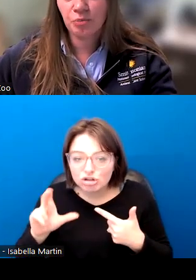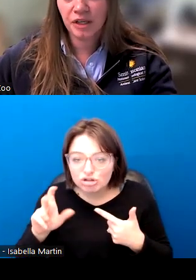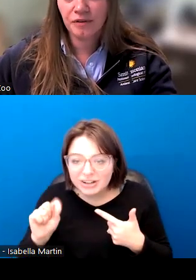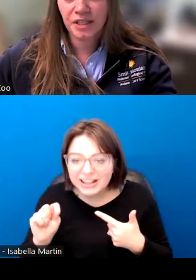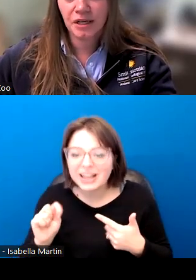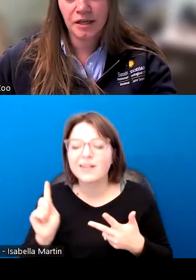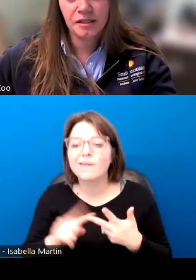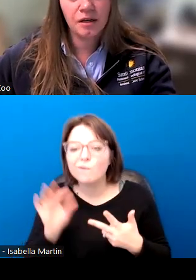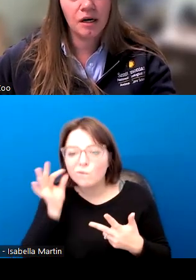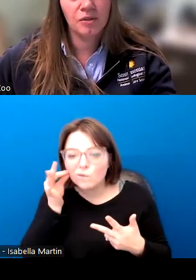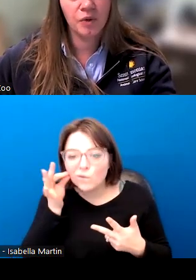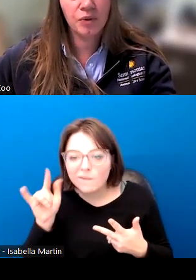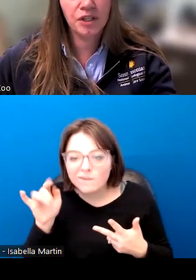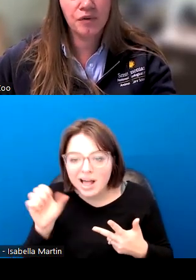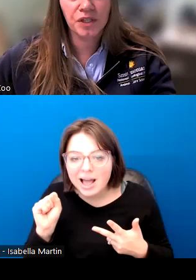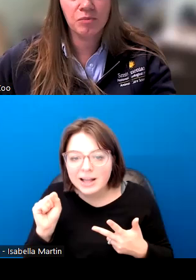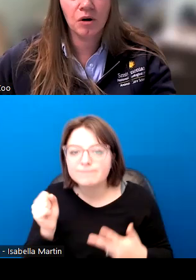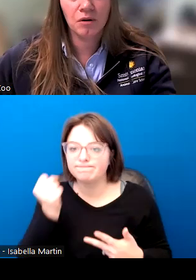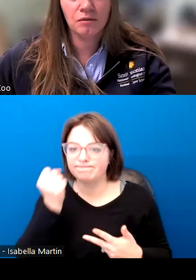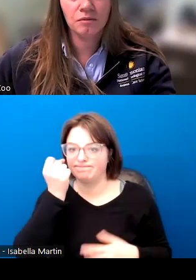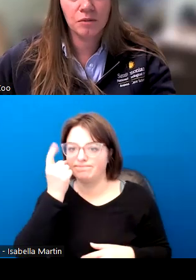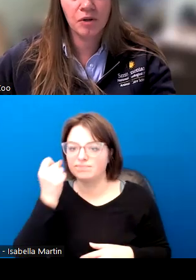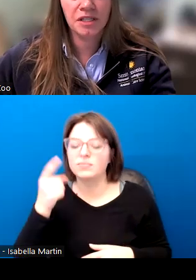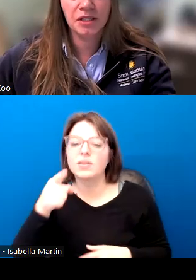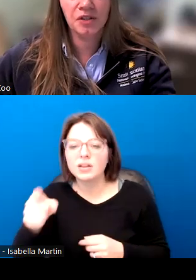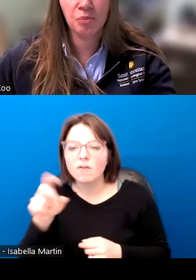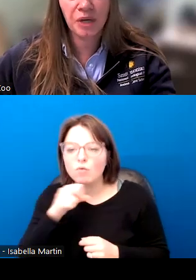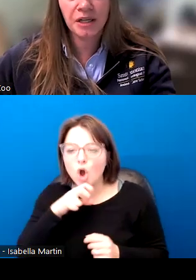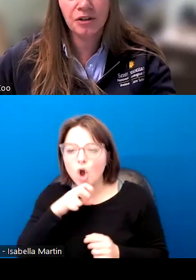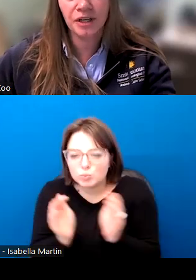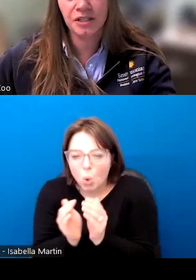too big for these guys, um so we really go for the small soil insects. So these are pinhead crickets